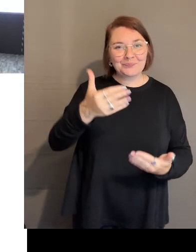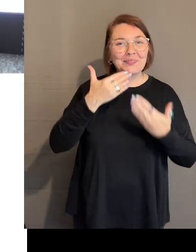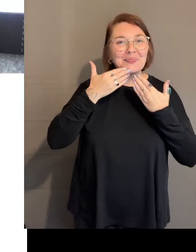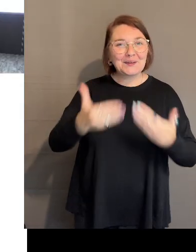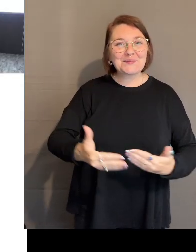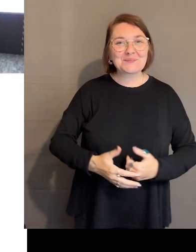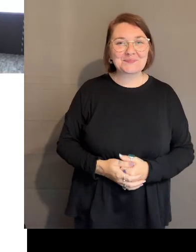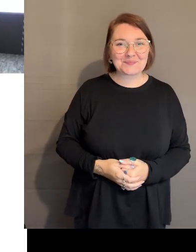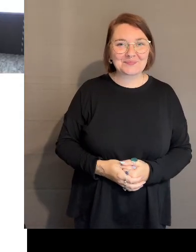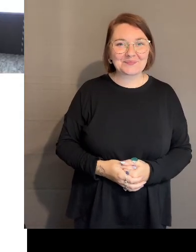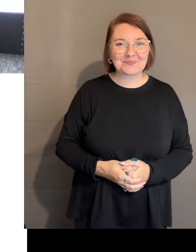Thank you.